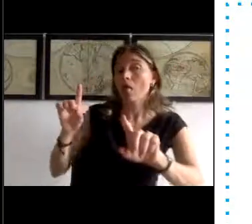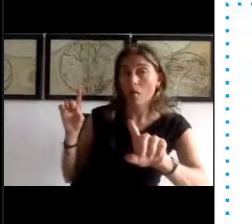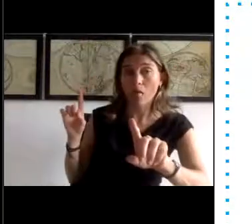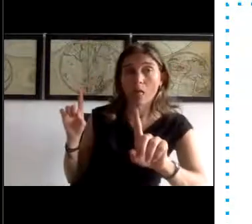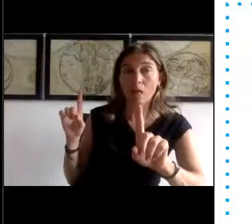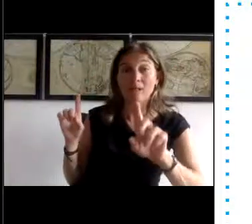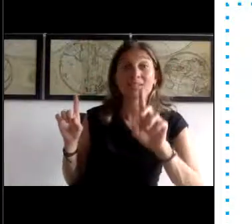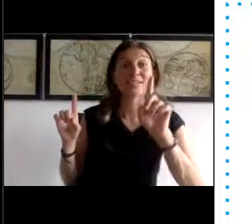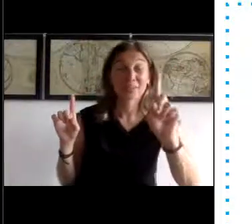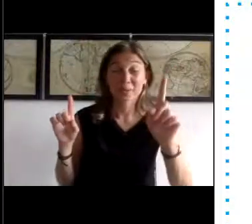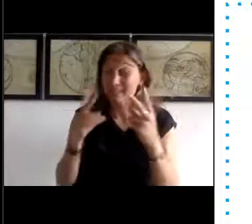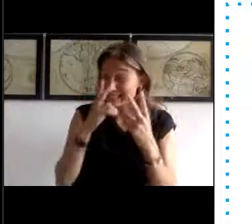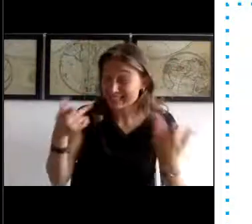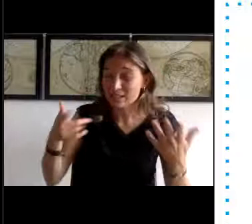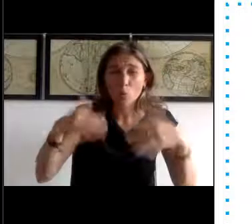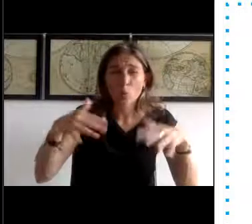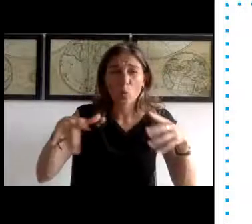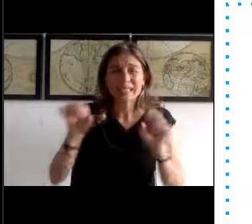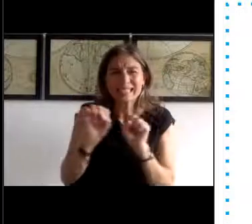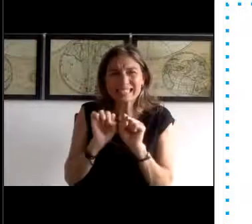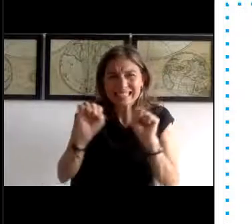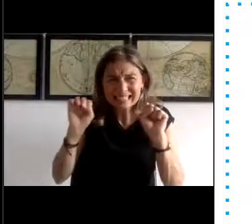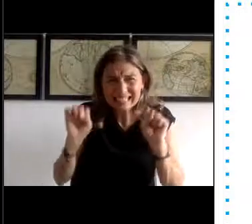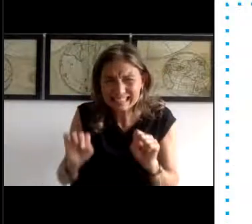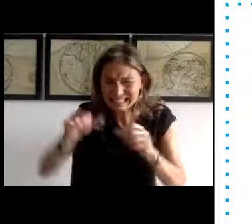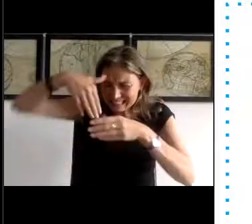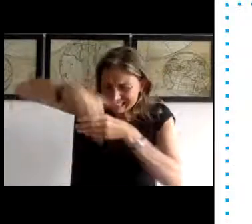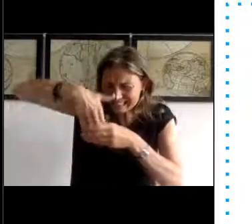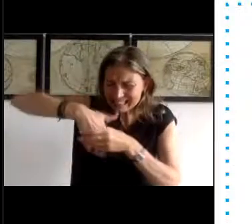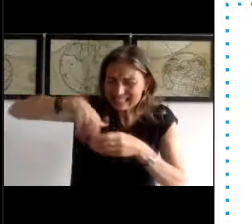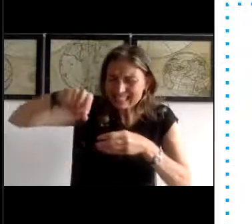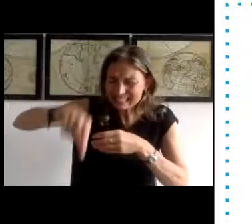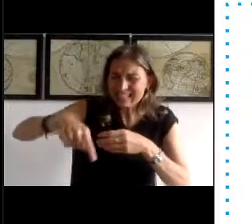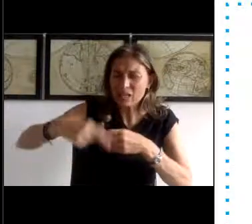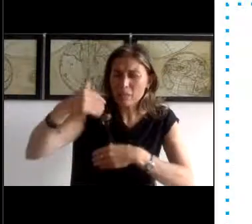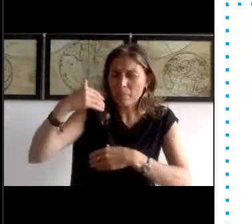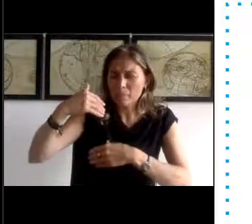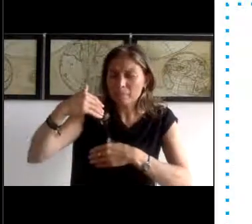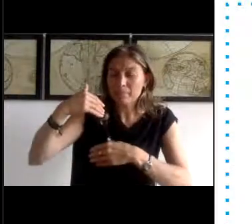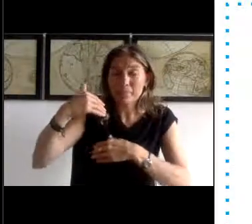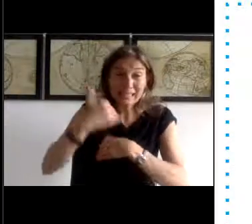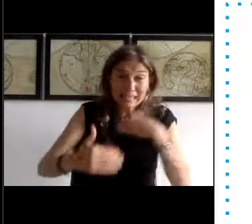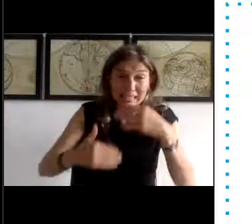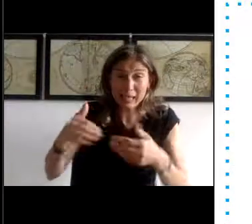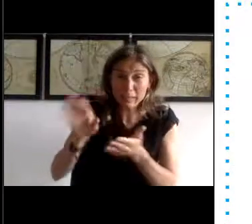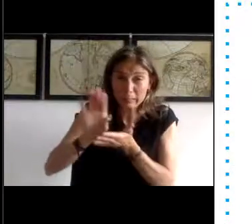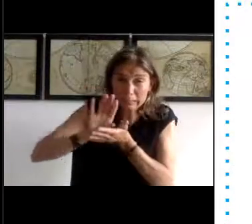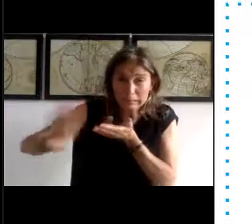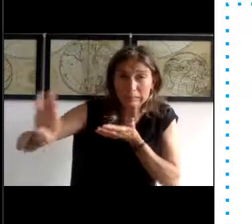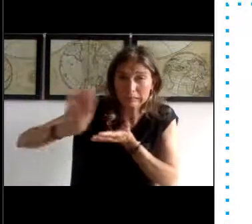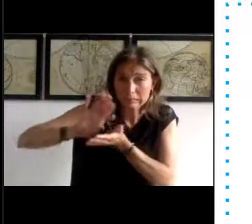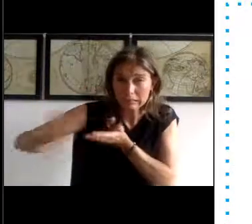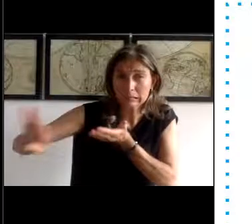we've done it already in the preparation phase, it's to have an engagement of all stakeholders involved.